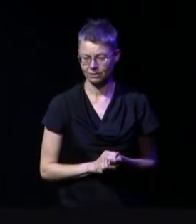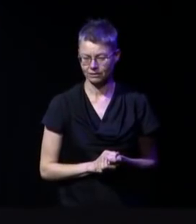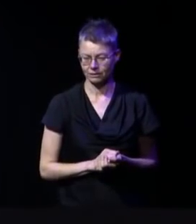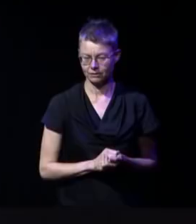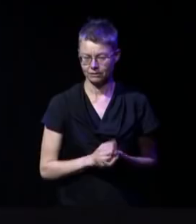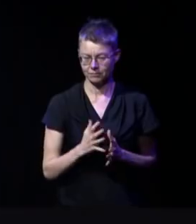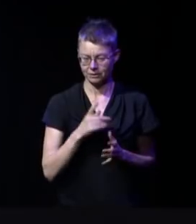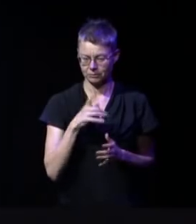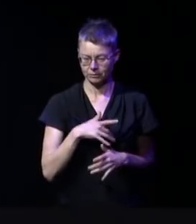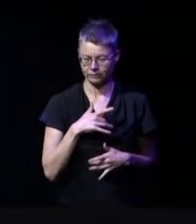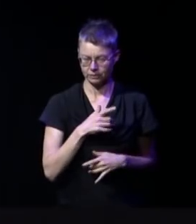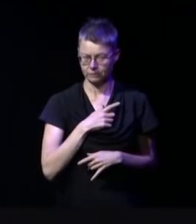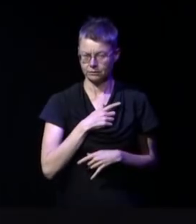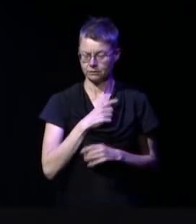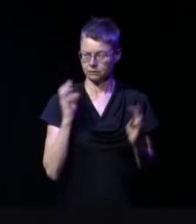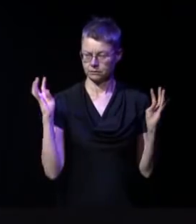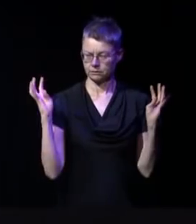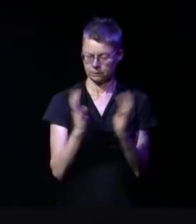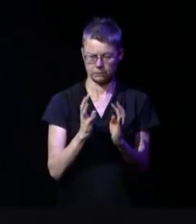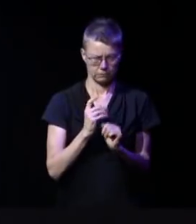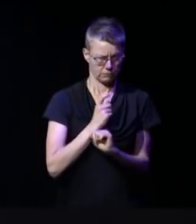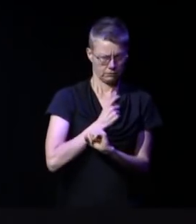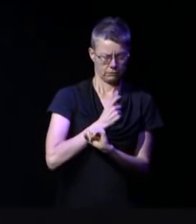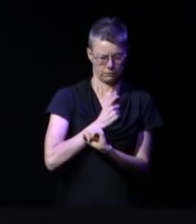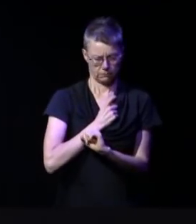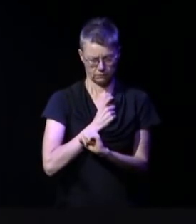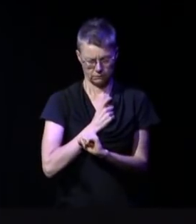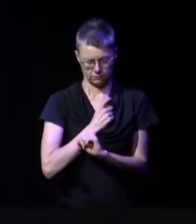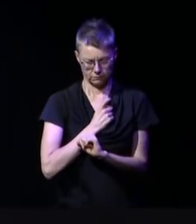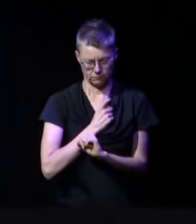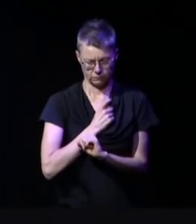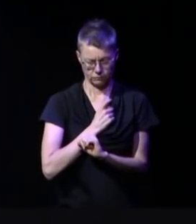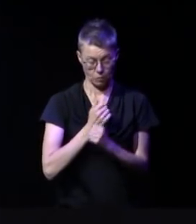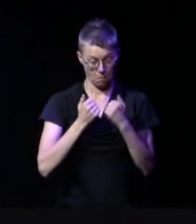of heightened intensity around coming together. And so from where I'm standing, coming together,